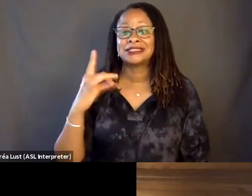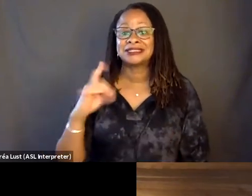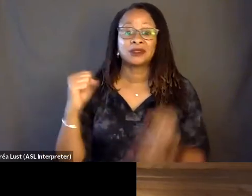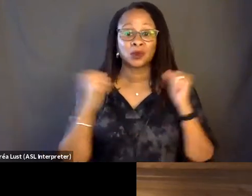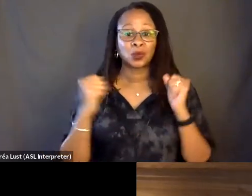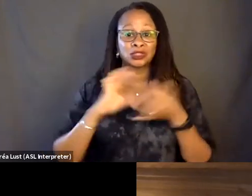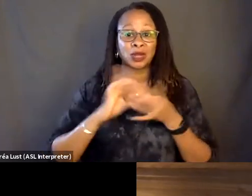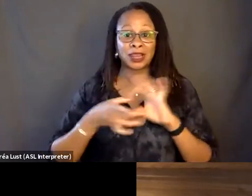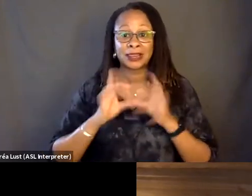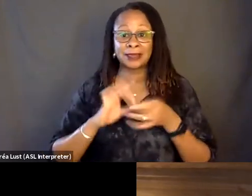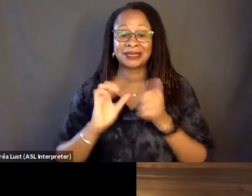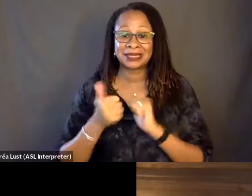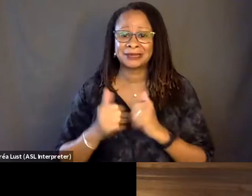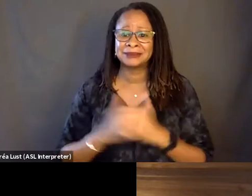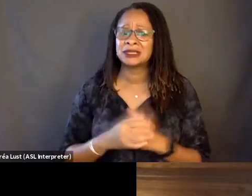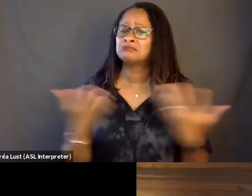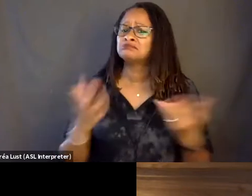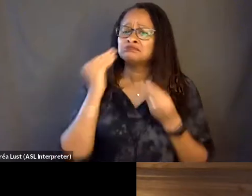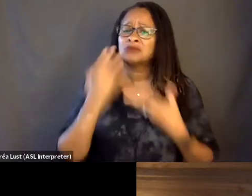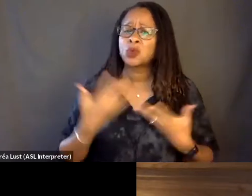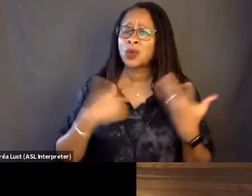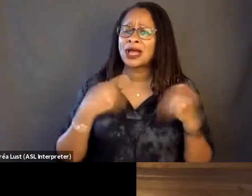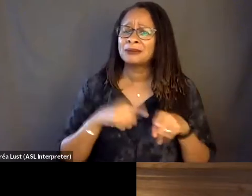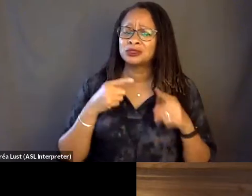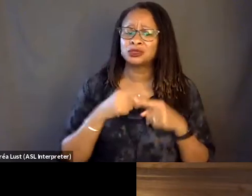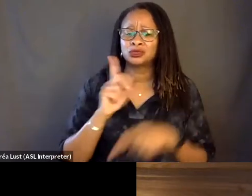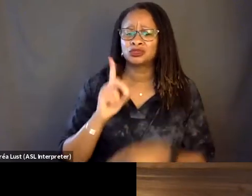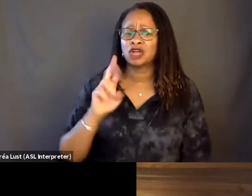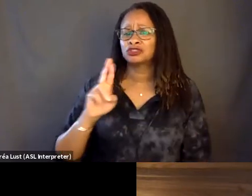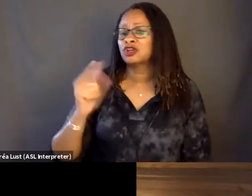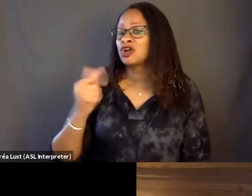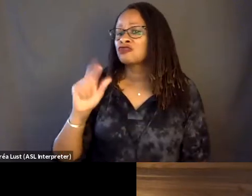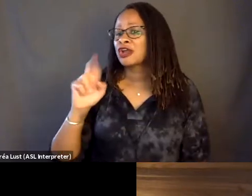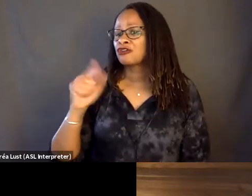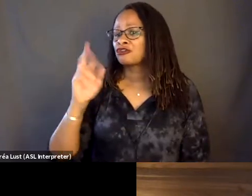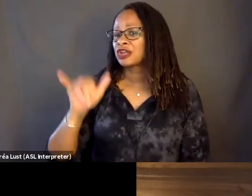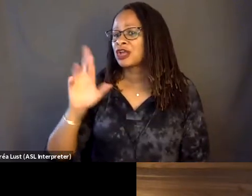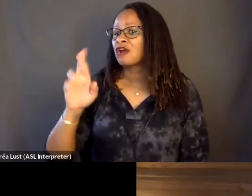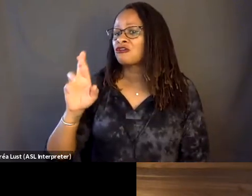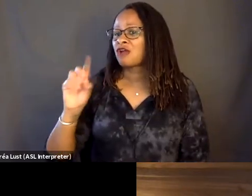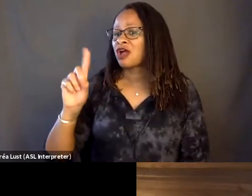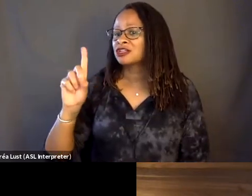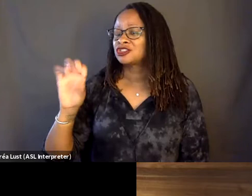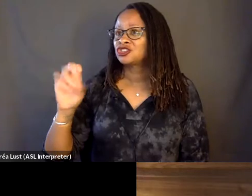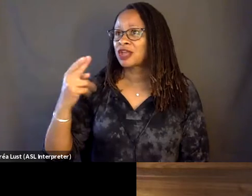What's happened to Dr. Grigory Rodchenkov? He is-- he is OK.